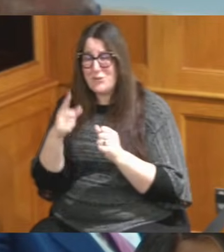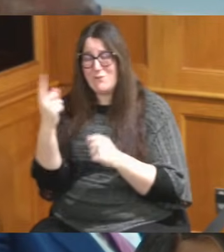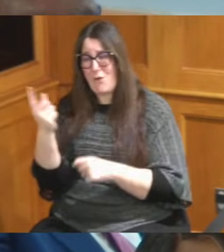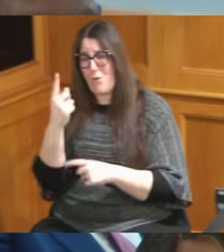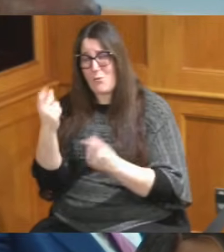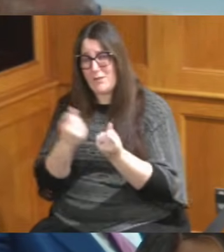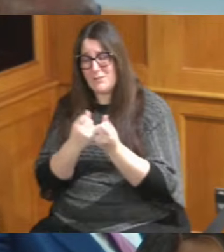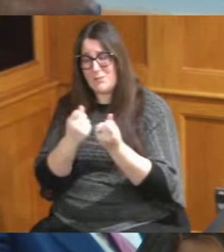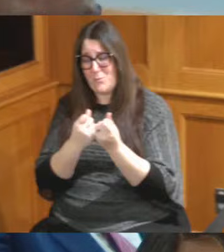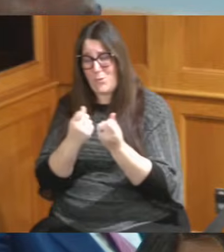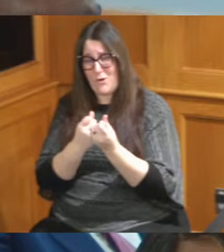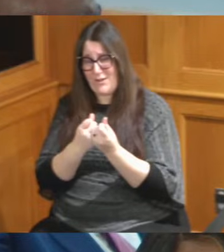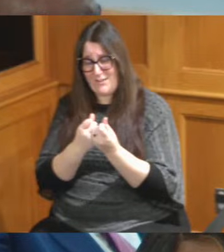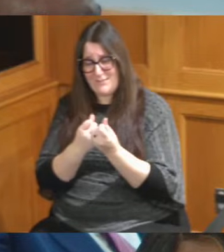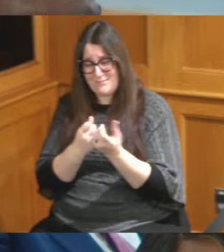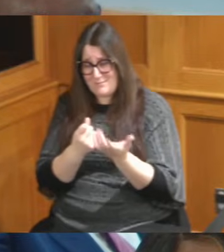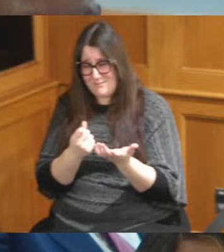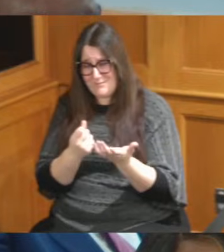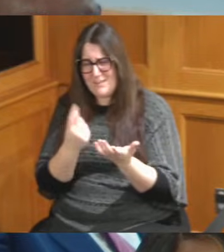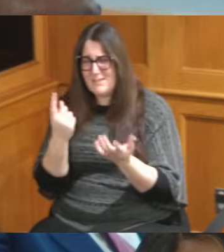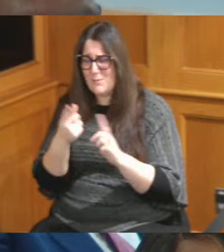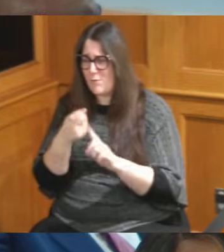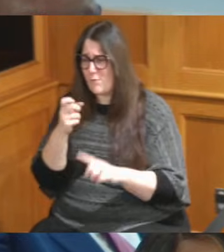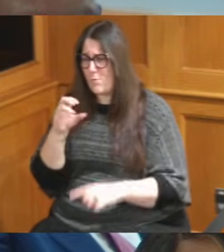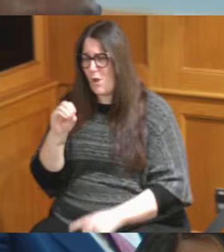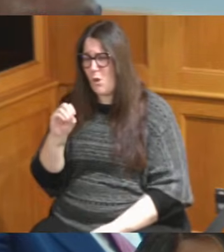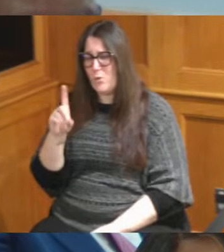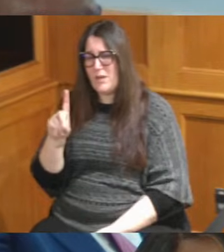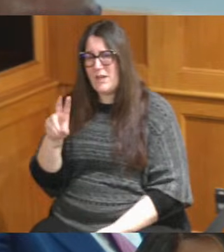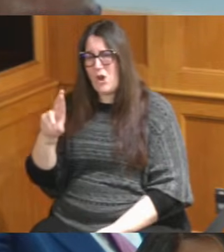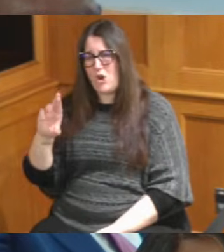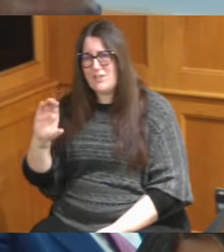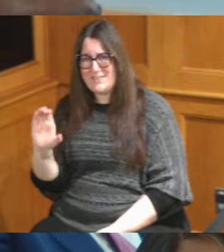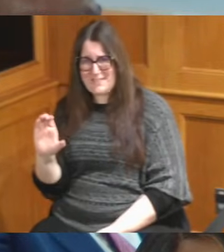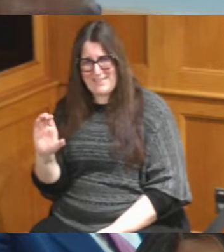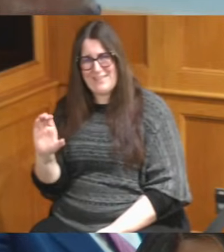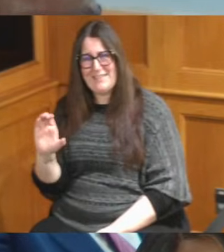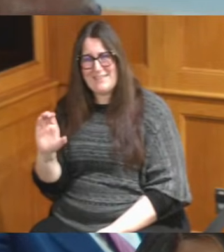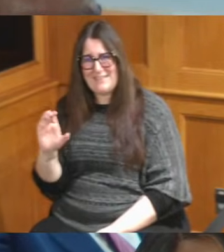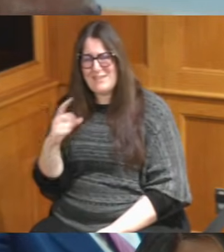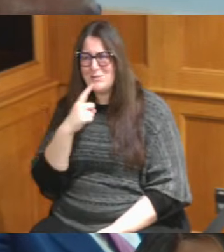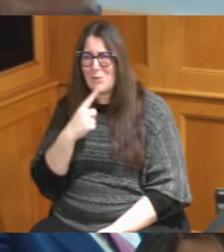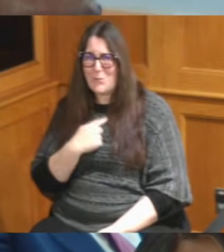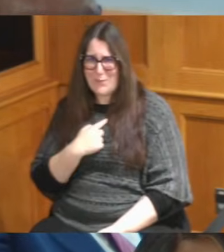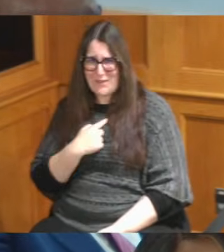of Re-entry. Um, someone from ODRC, Department of Corrections, actually said to me a couple weeks